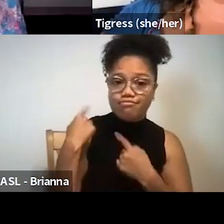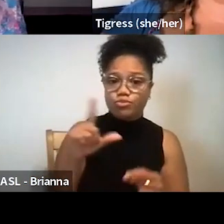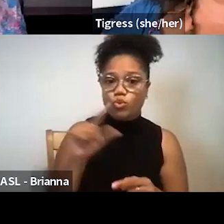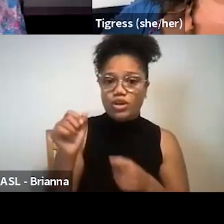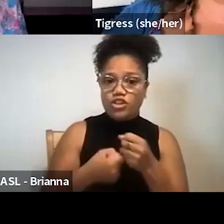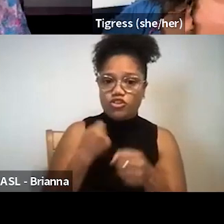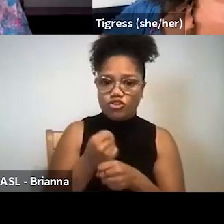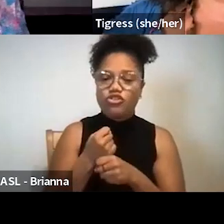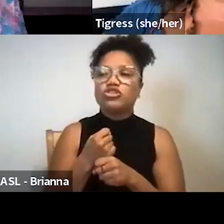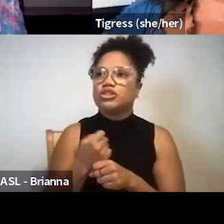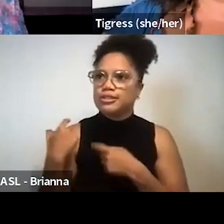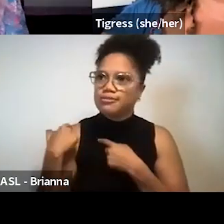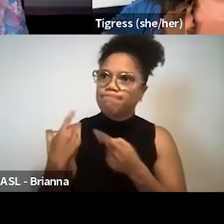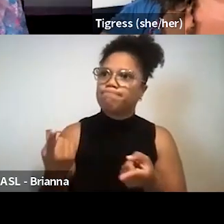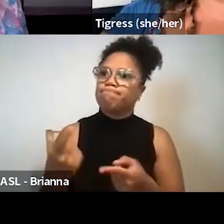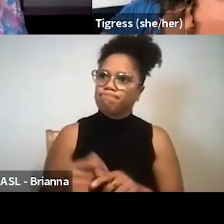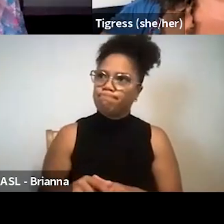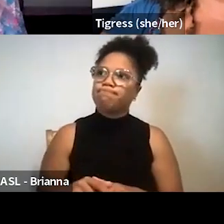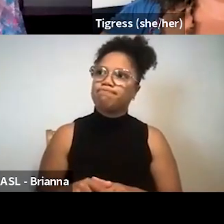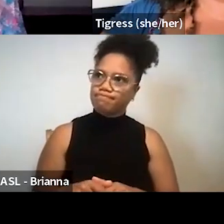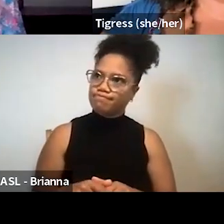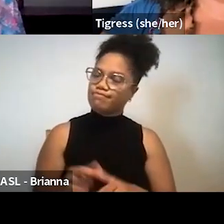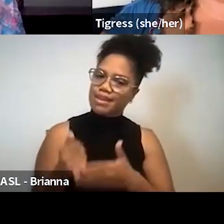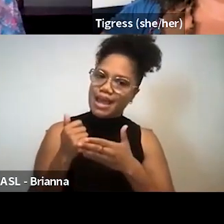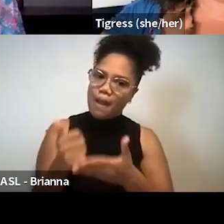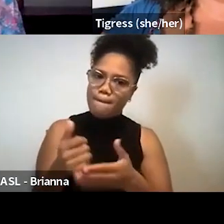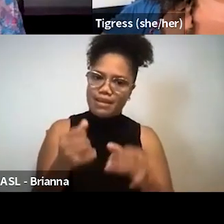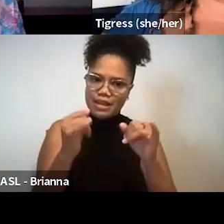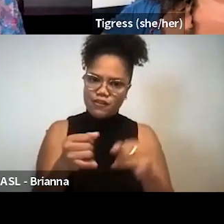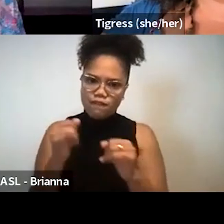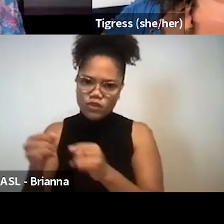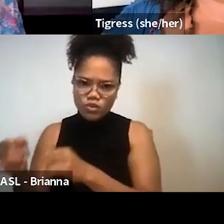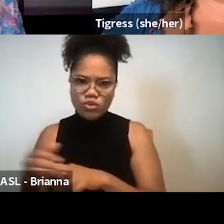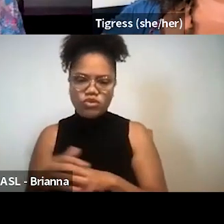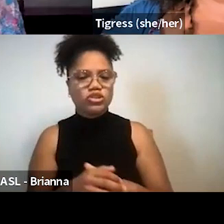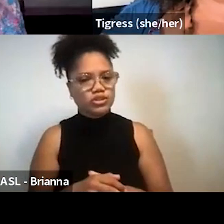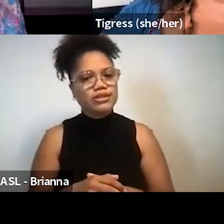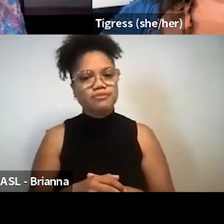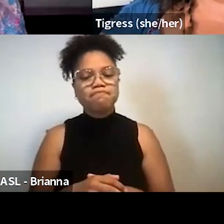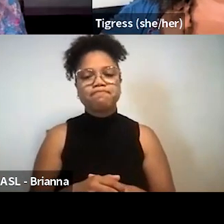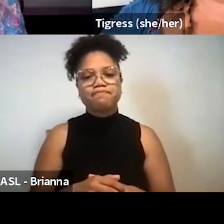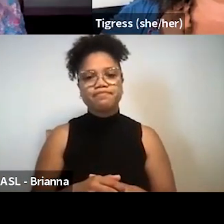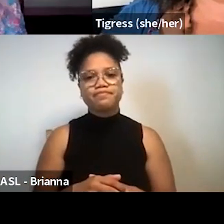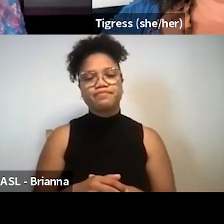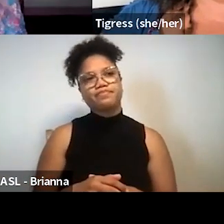has been able to help individual people as capacity permits